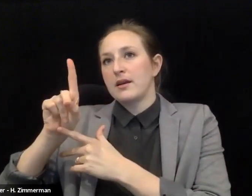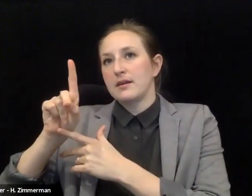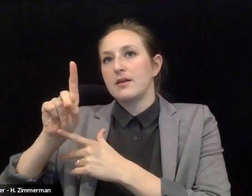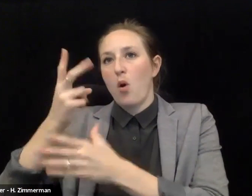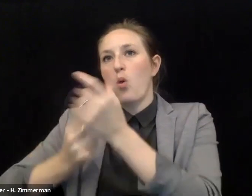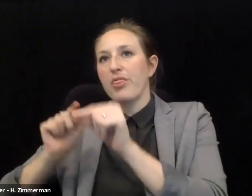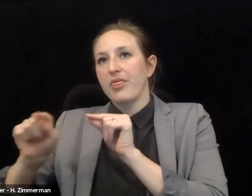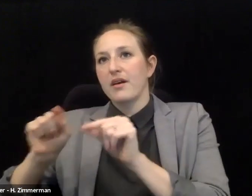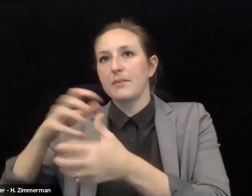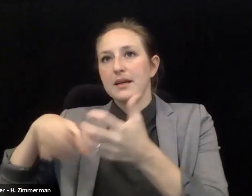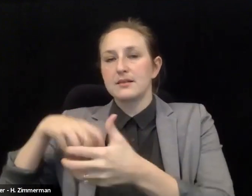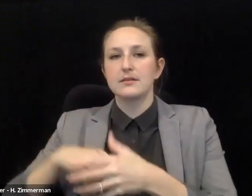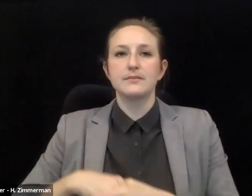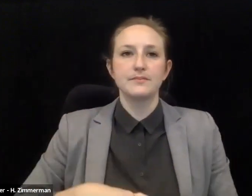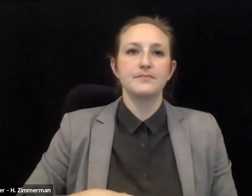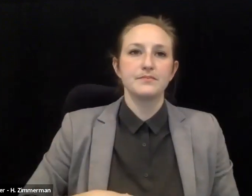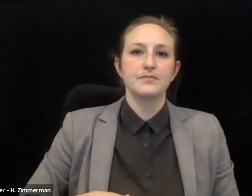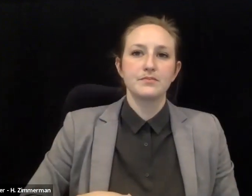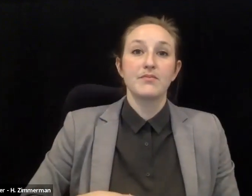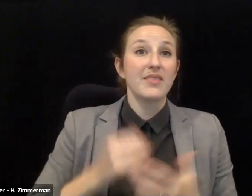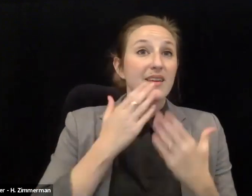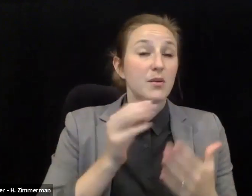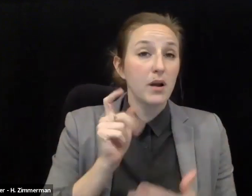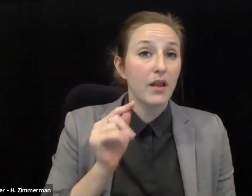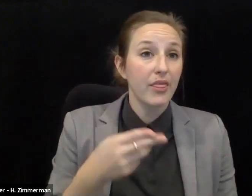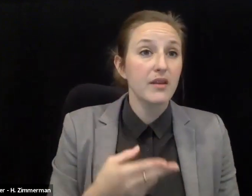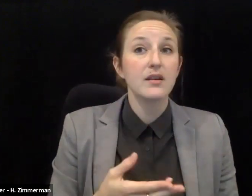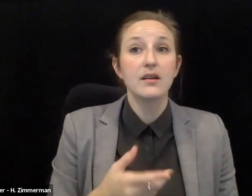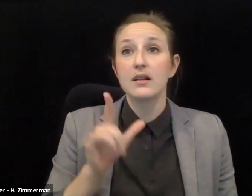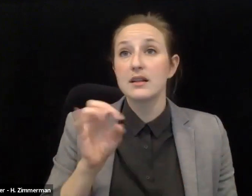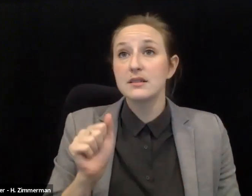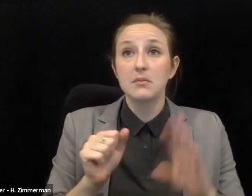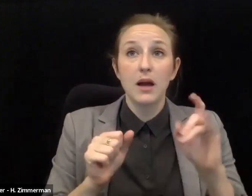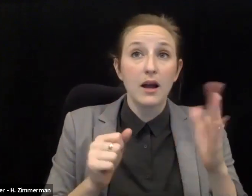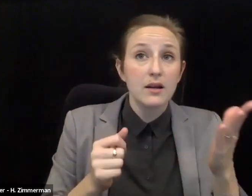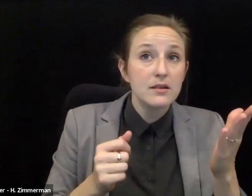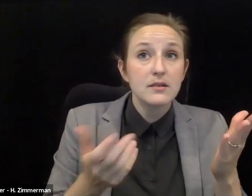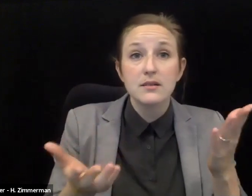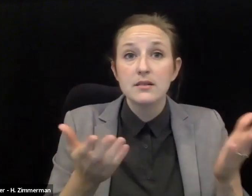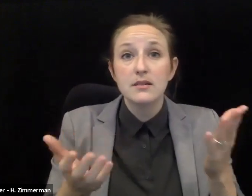Justin Harford: Thank you, Meredith. Lisa, Rebecca. What do you think? Lisa (she/her), World Learning: Yeah, I would